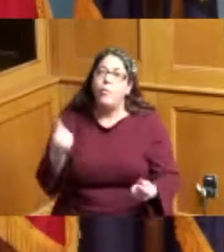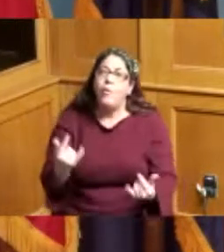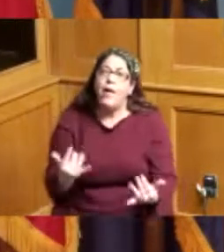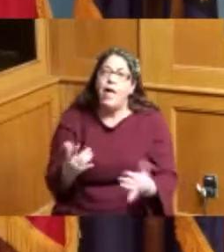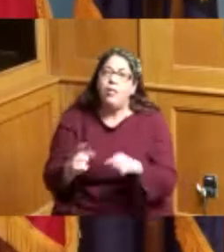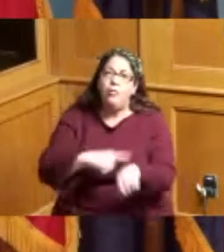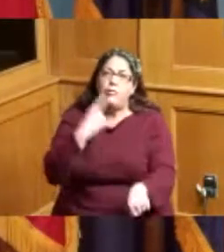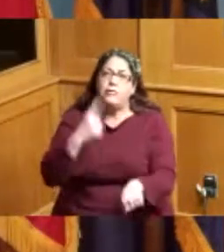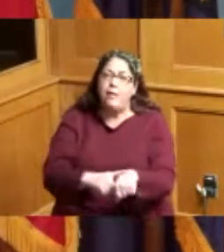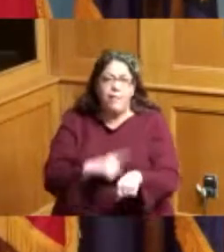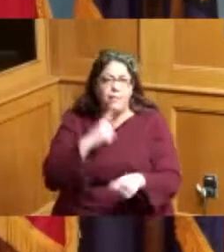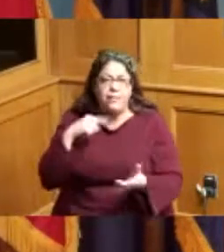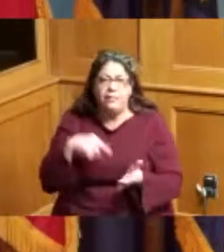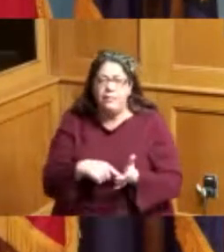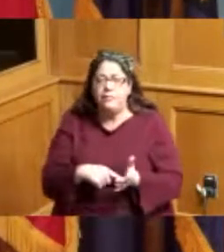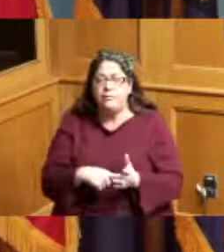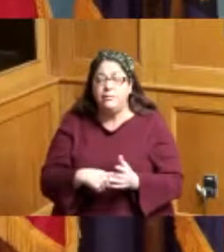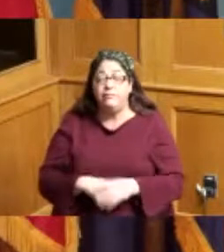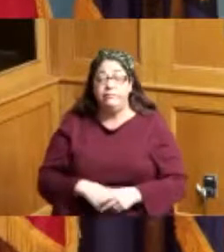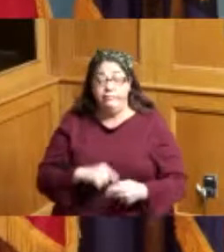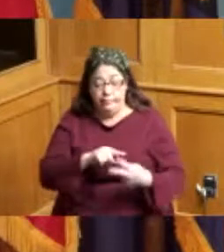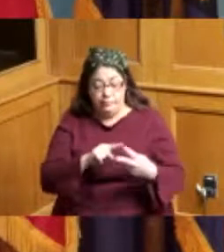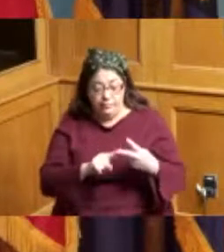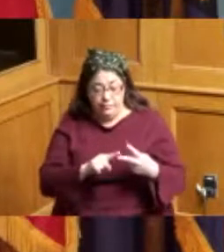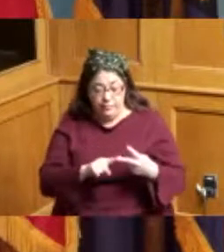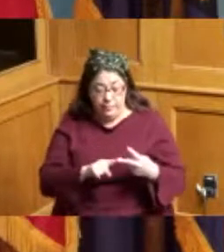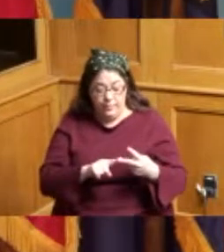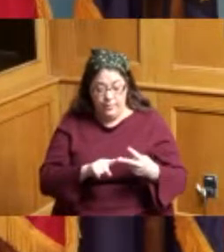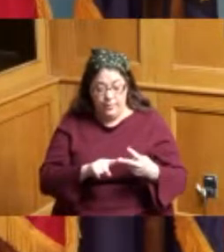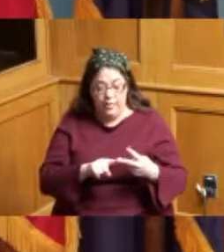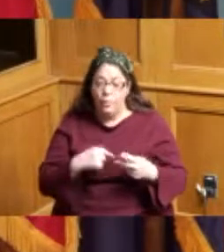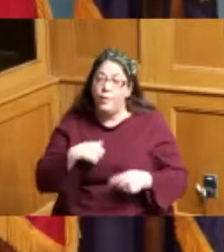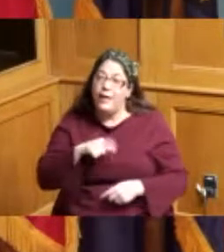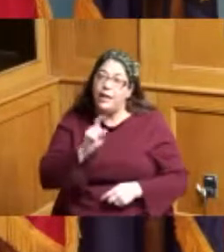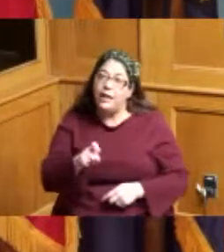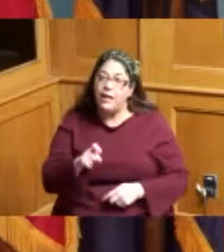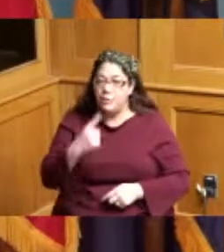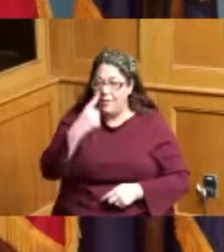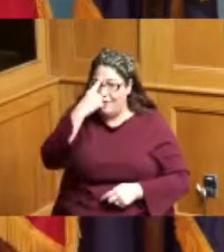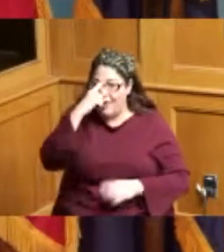number two is while we have that let's think of a way to bring some outside dollars in